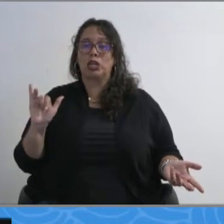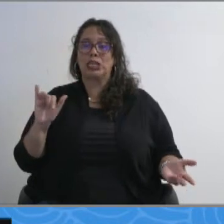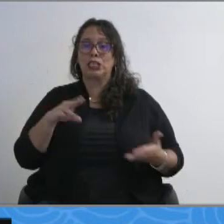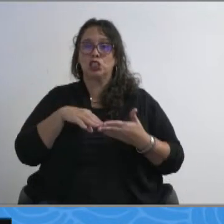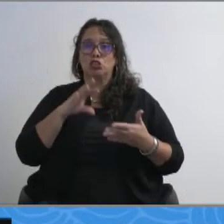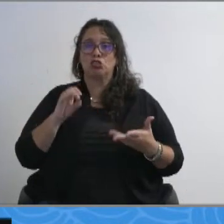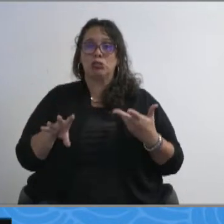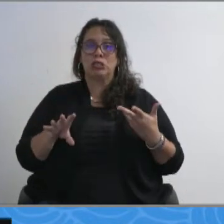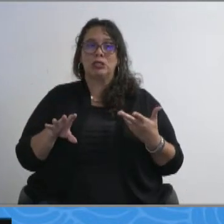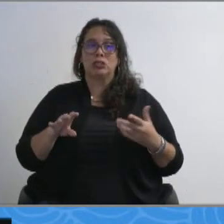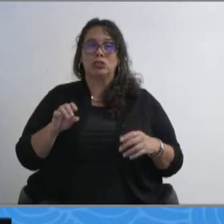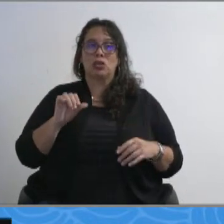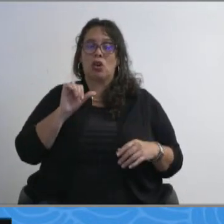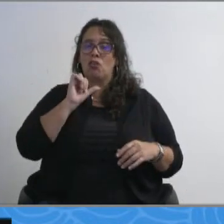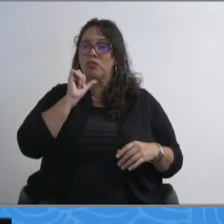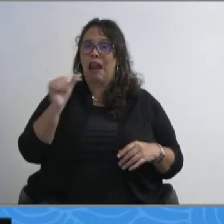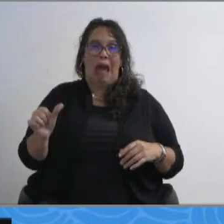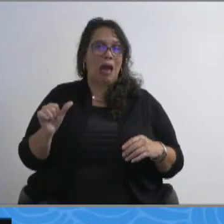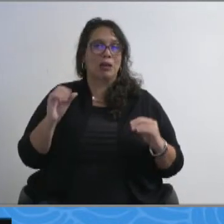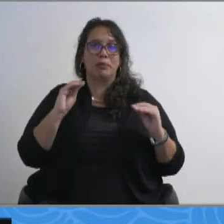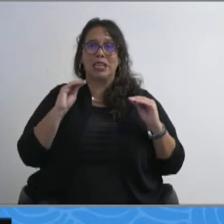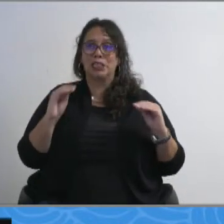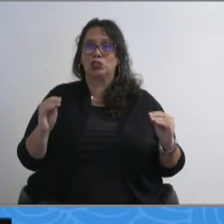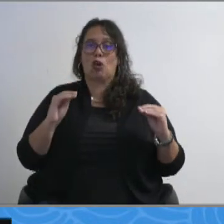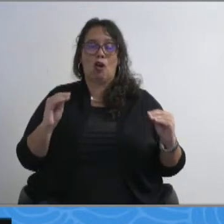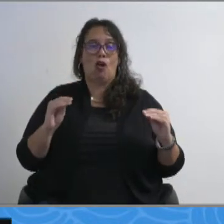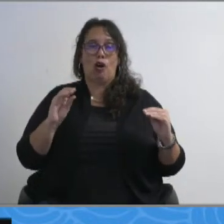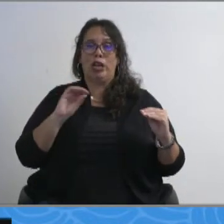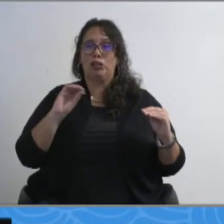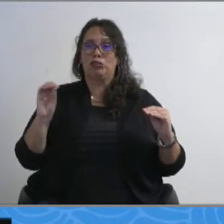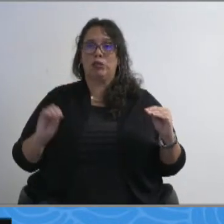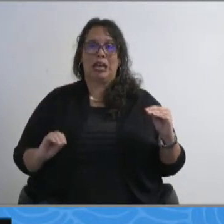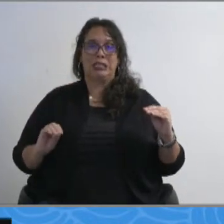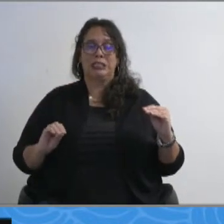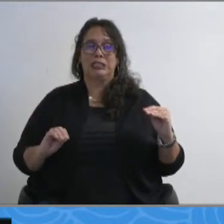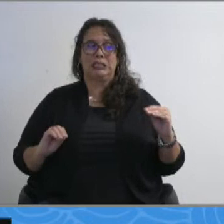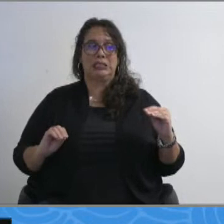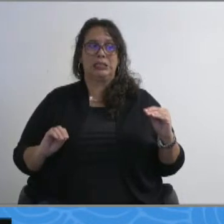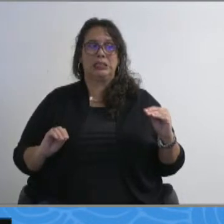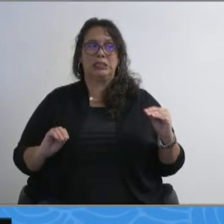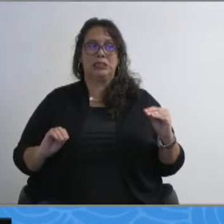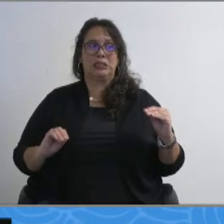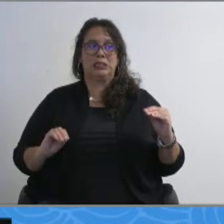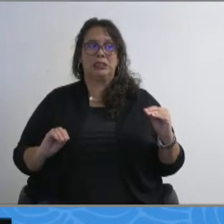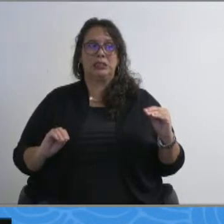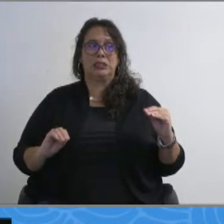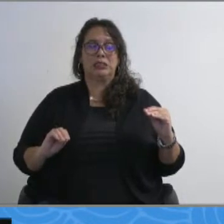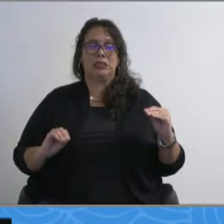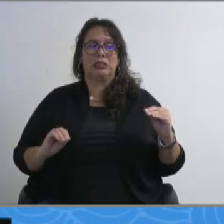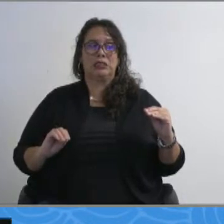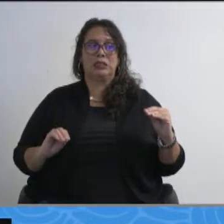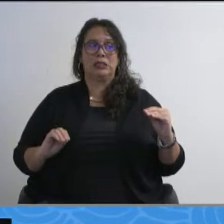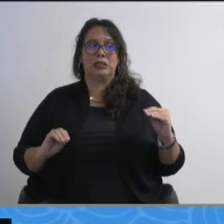or being taught at rates very much higher if they're at a school with large amounts